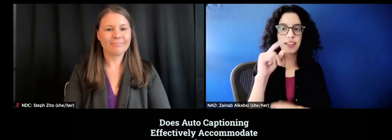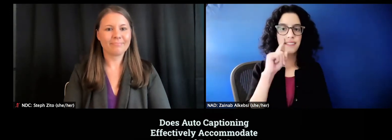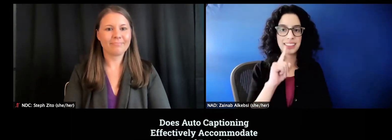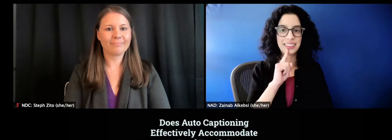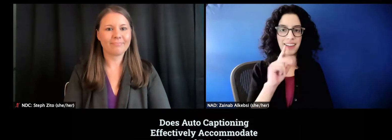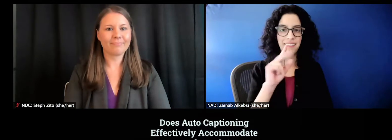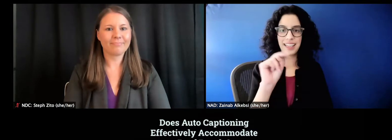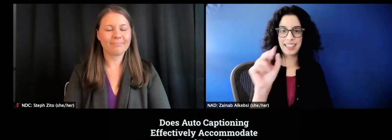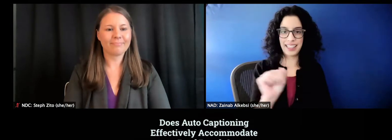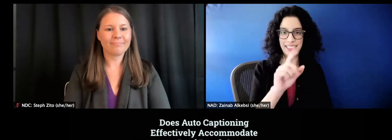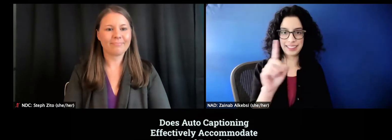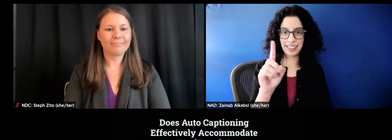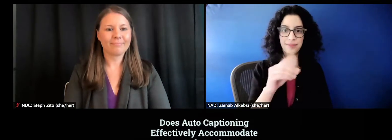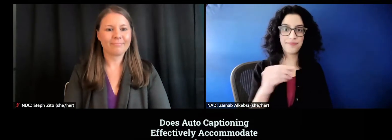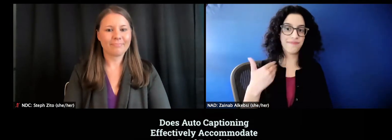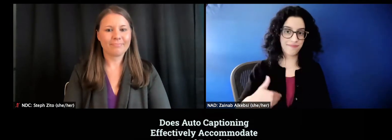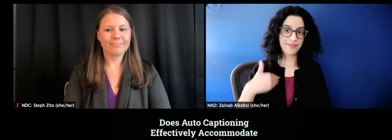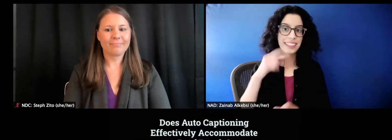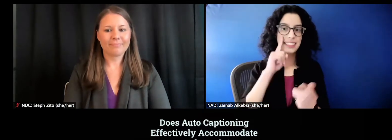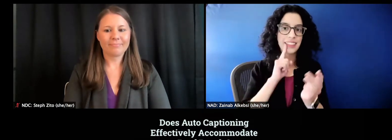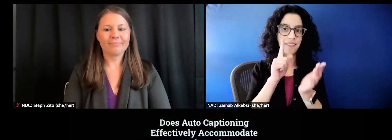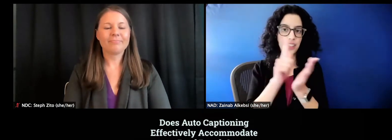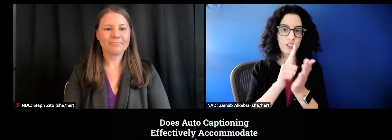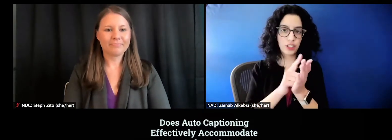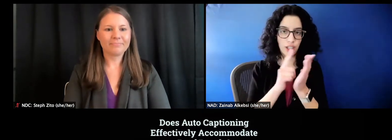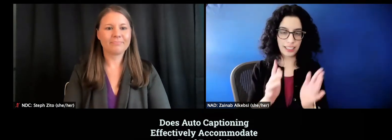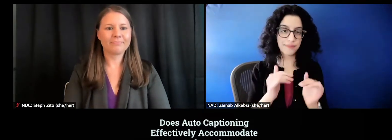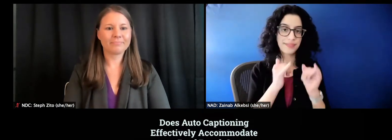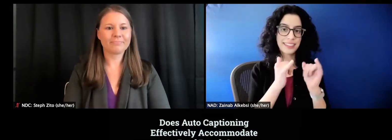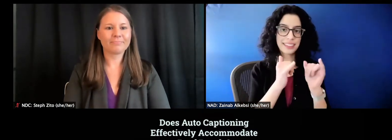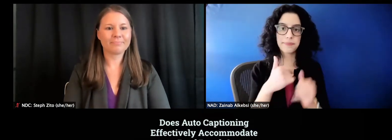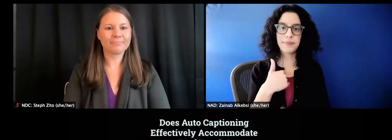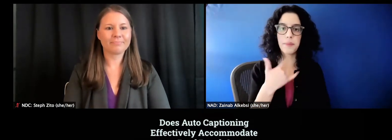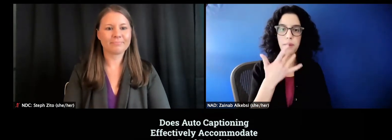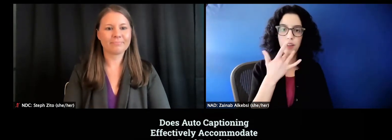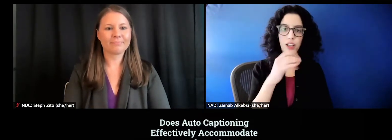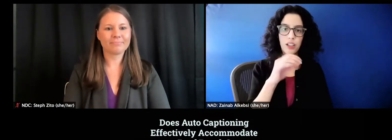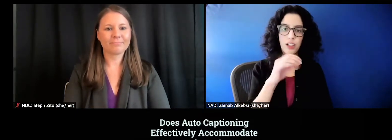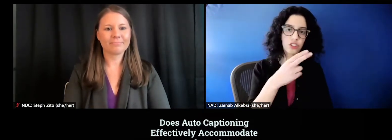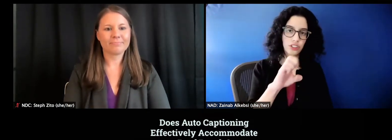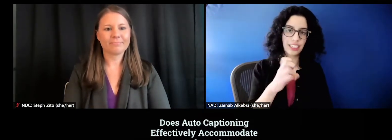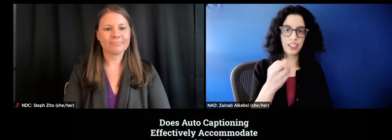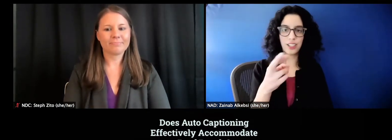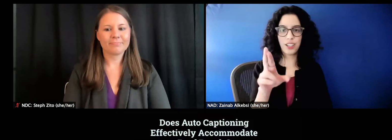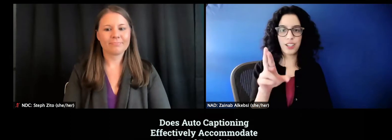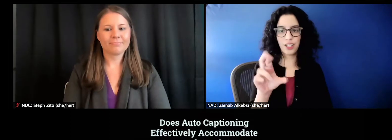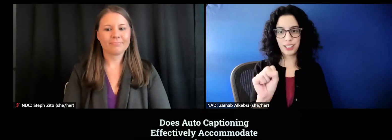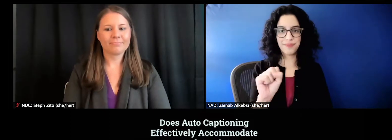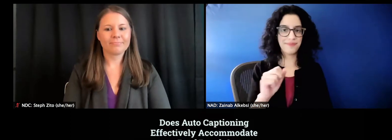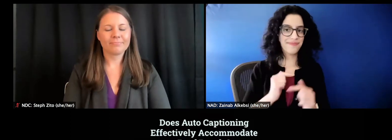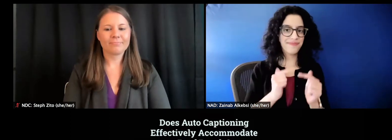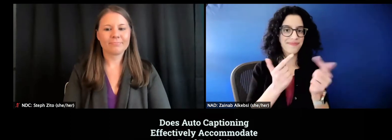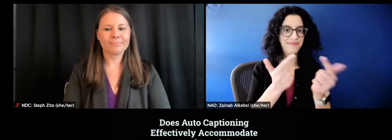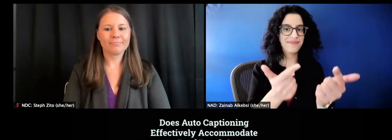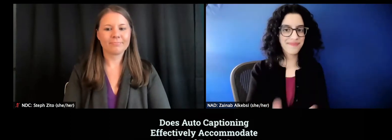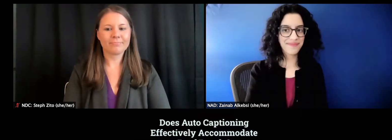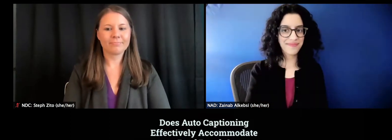of the Deaf and I am a deaf attorney, I also use she, hers,